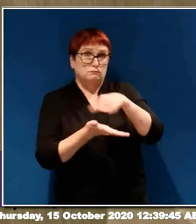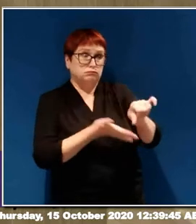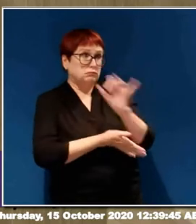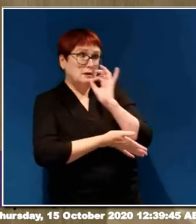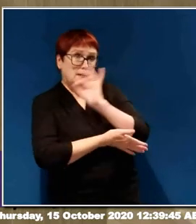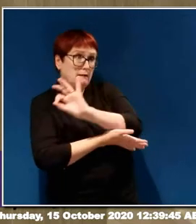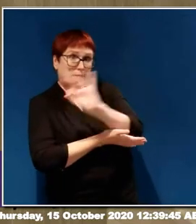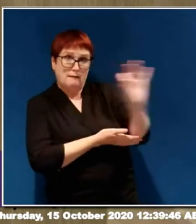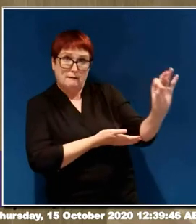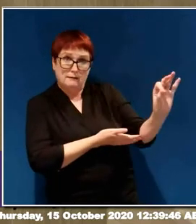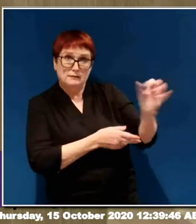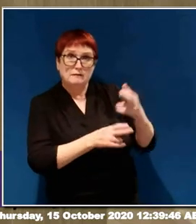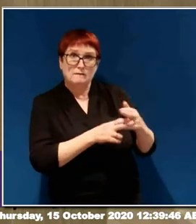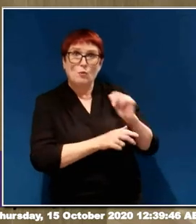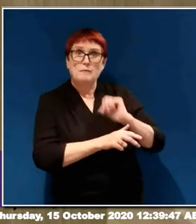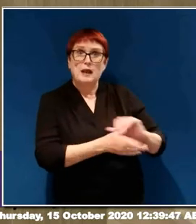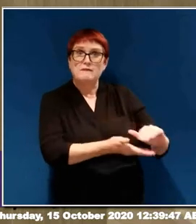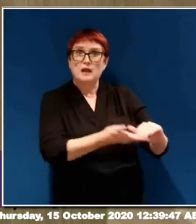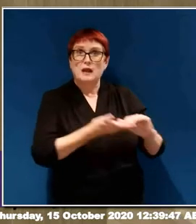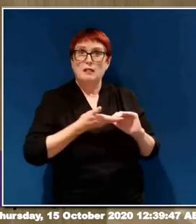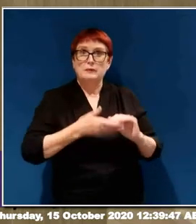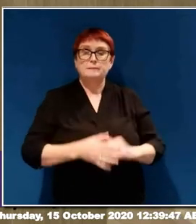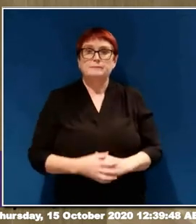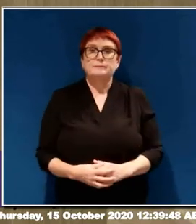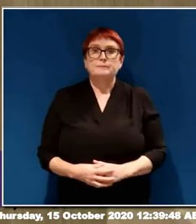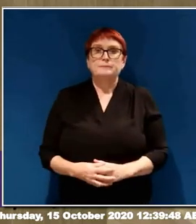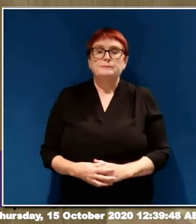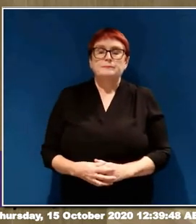There is a manager for our behaviour support services.